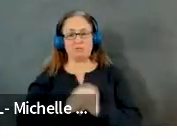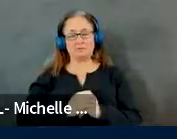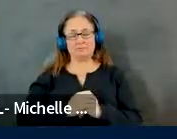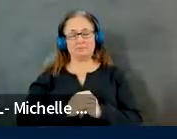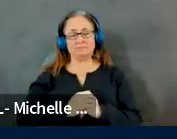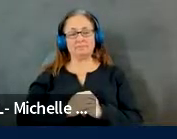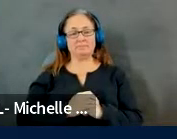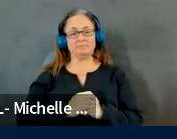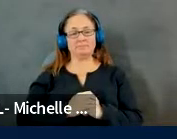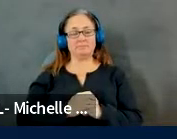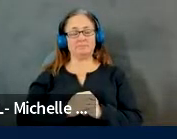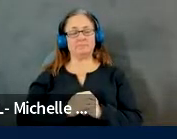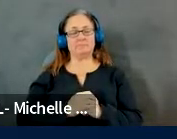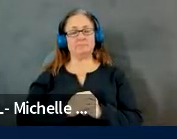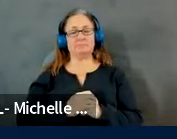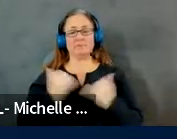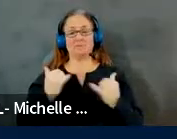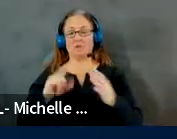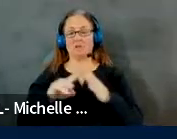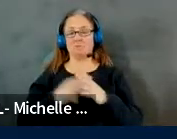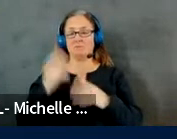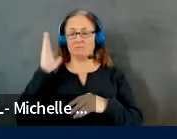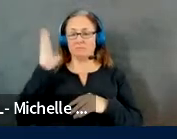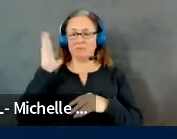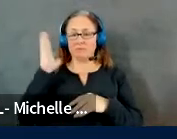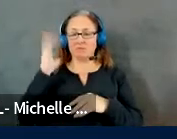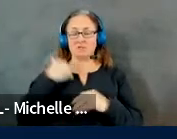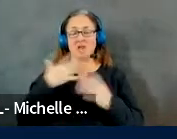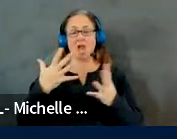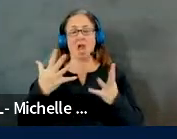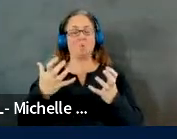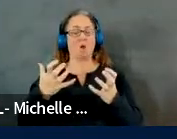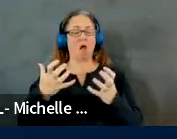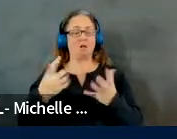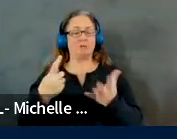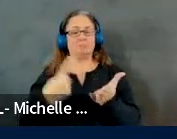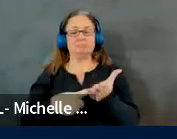And so as we again today's presentation, I wanted to just go over a little bit about the